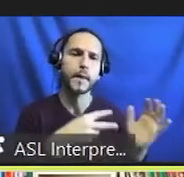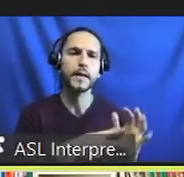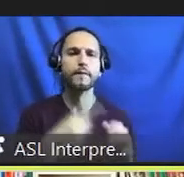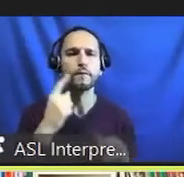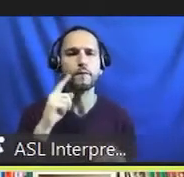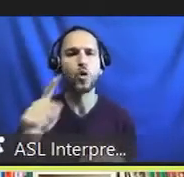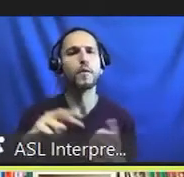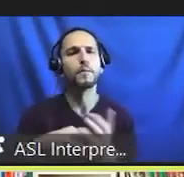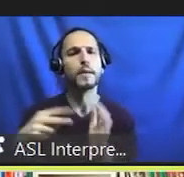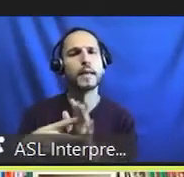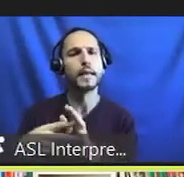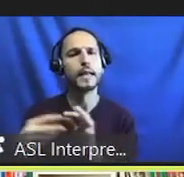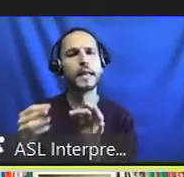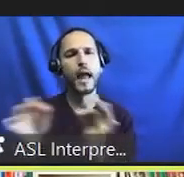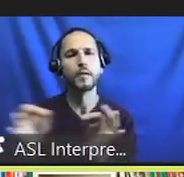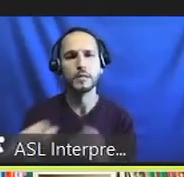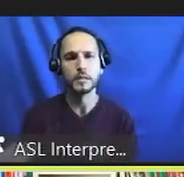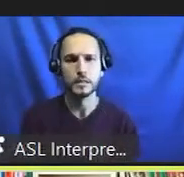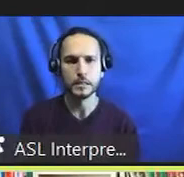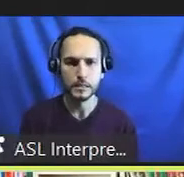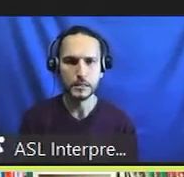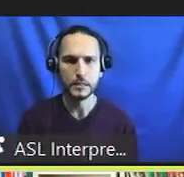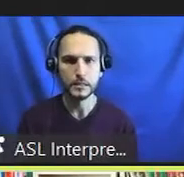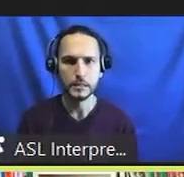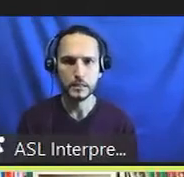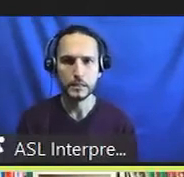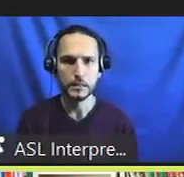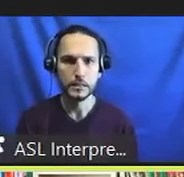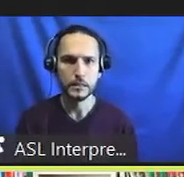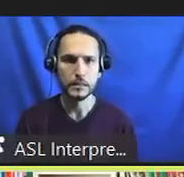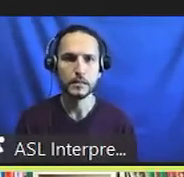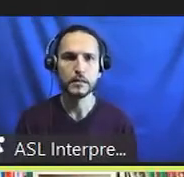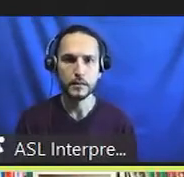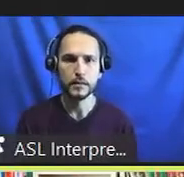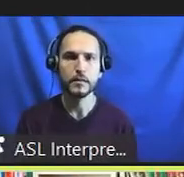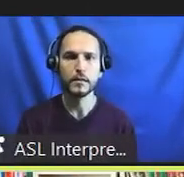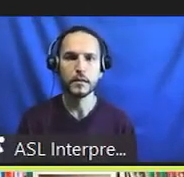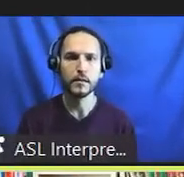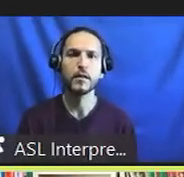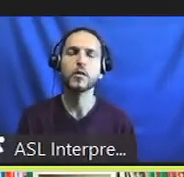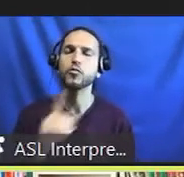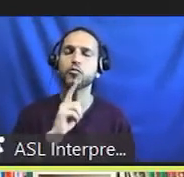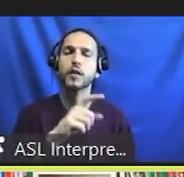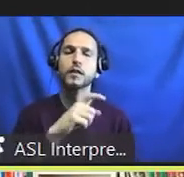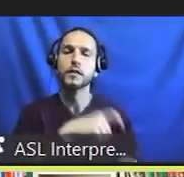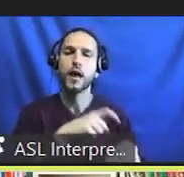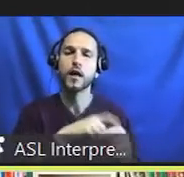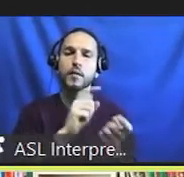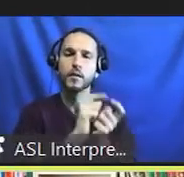And meaning-for-meaning is a realtime conversion of speech